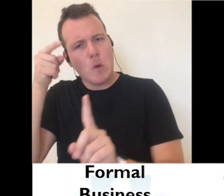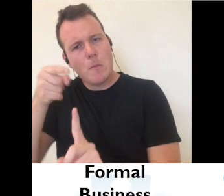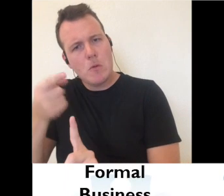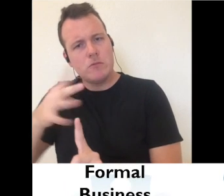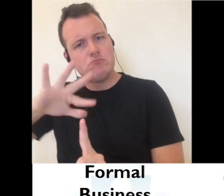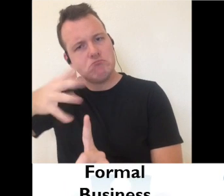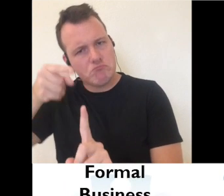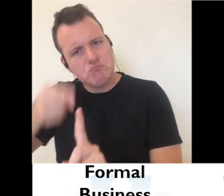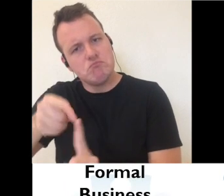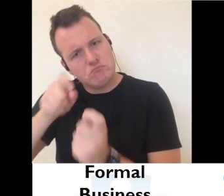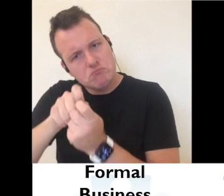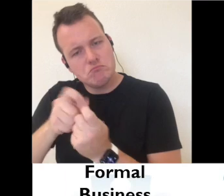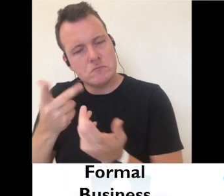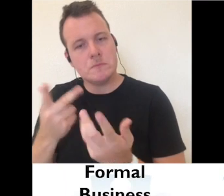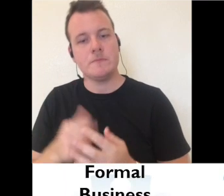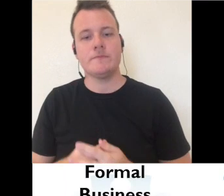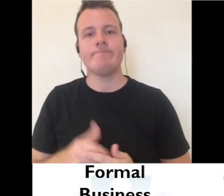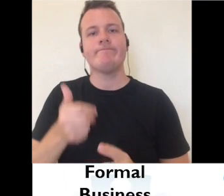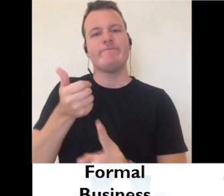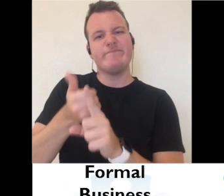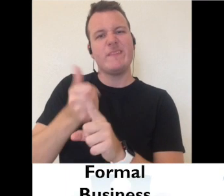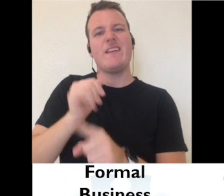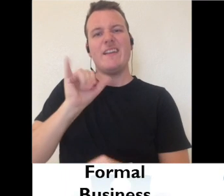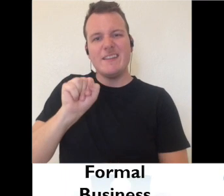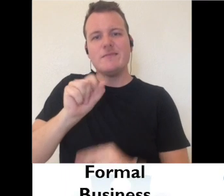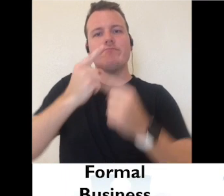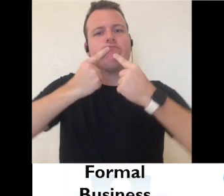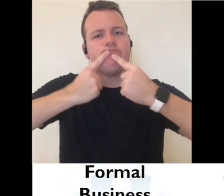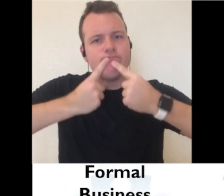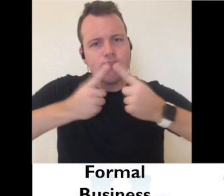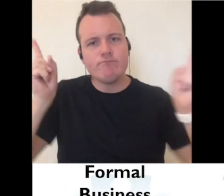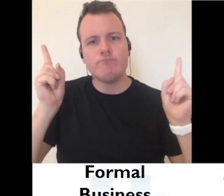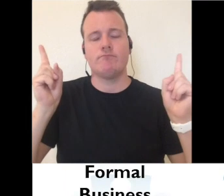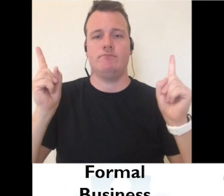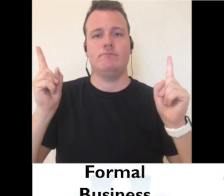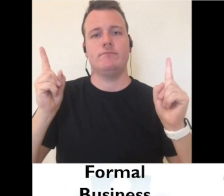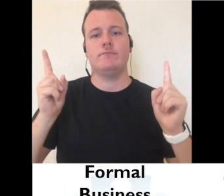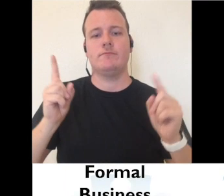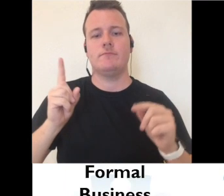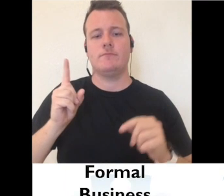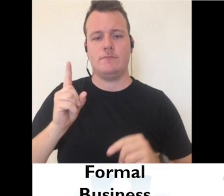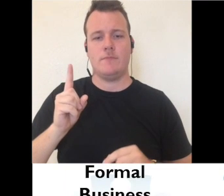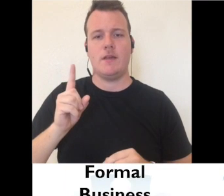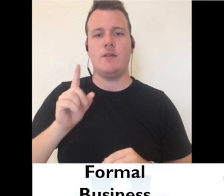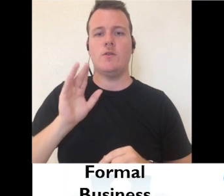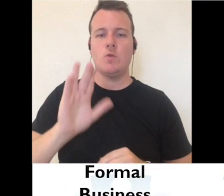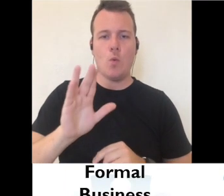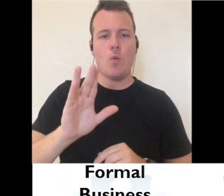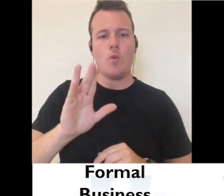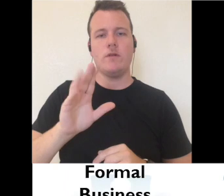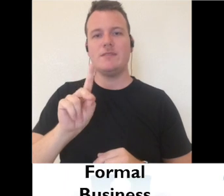practice, what the practice or project is going to do and what it's not going to